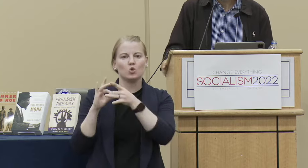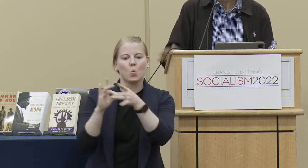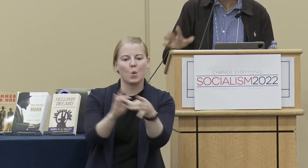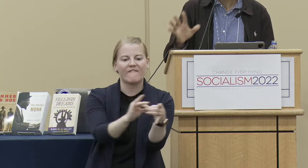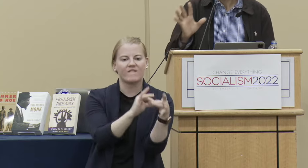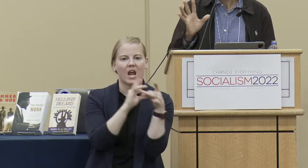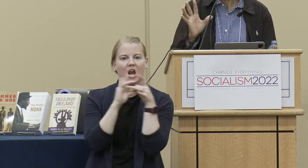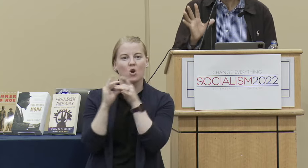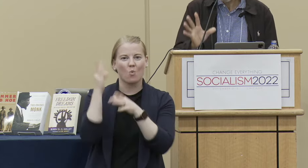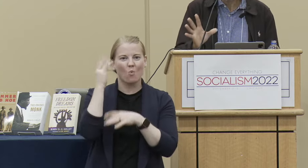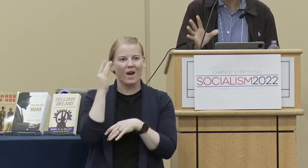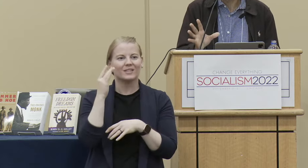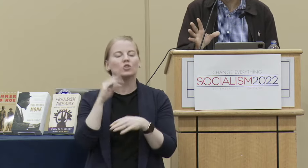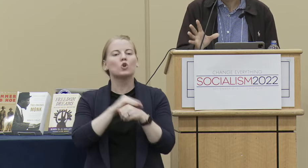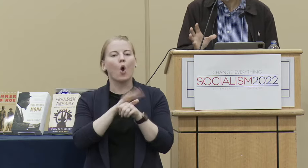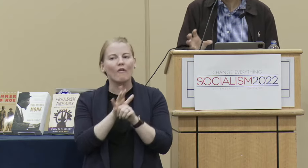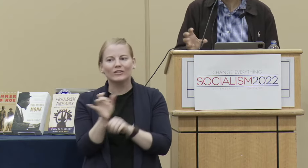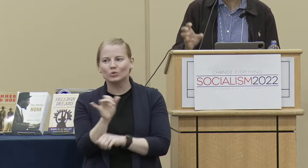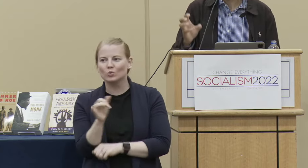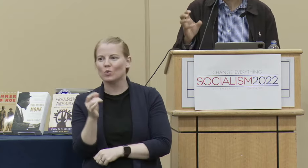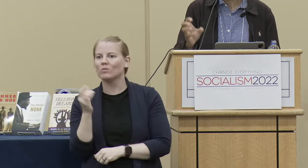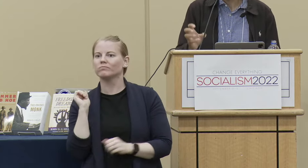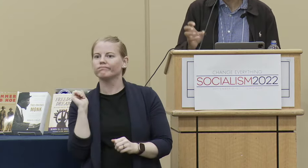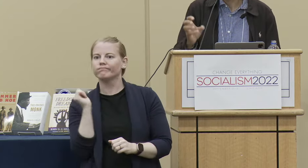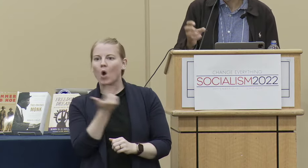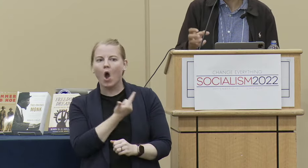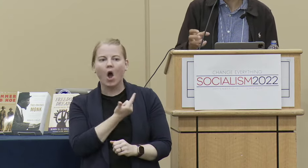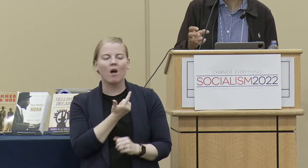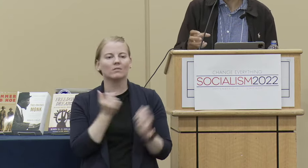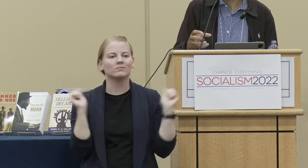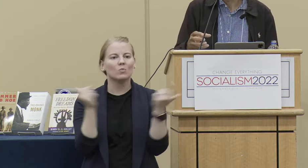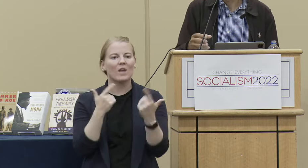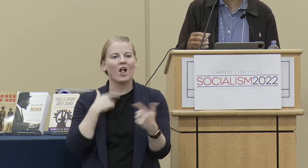they said COVID is the great unifier, right, because we all experienced COVID. And, you know, there's some logic to